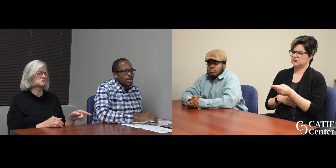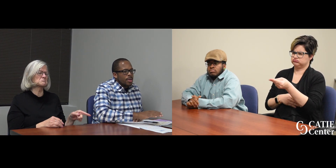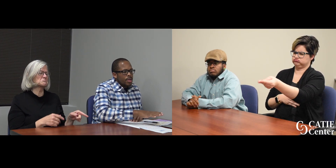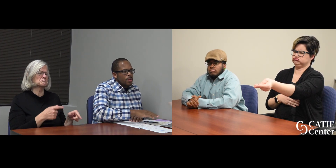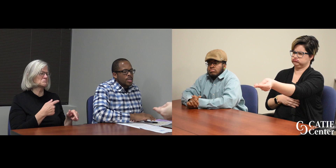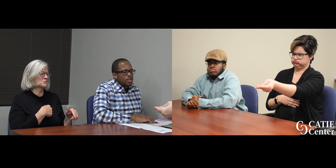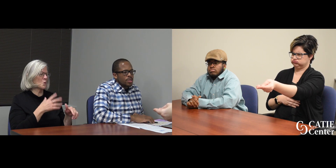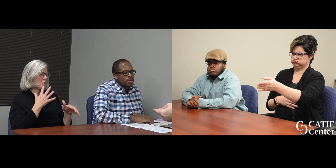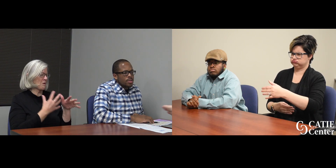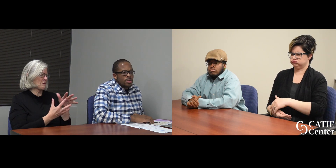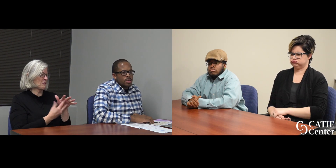And you can keep the original.